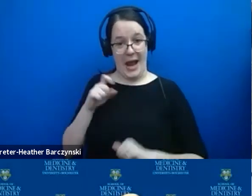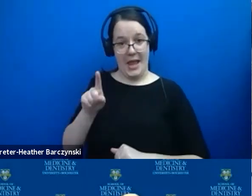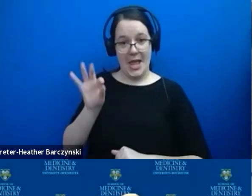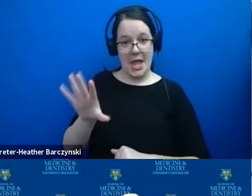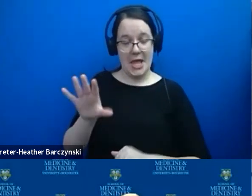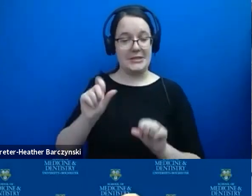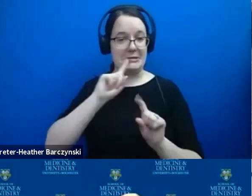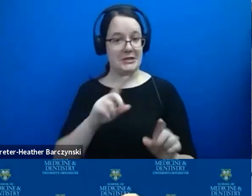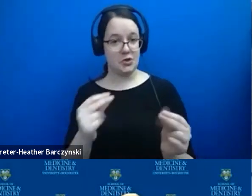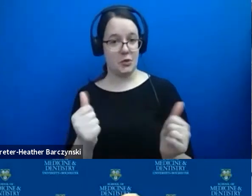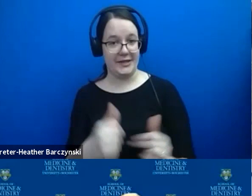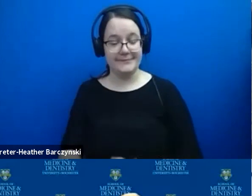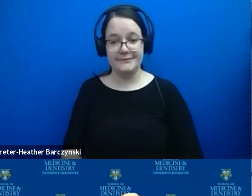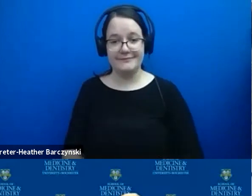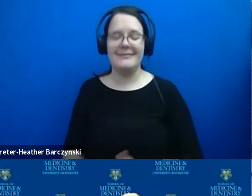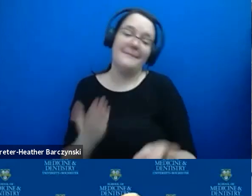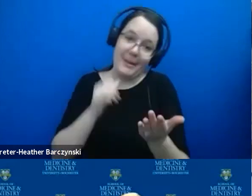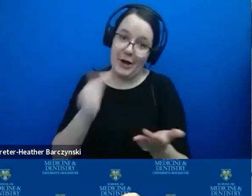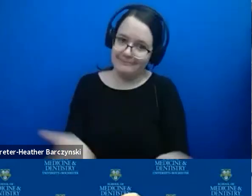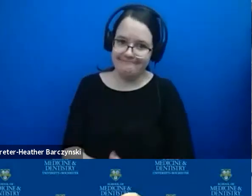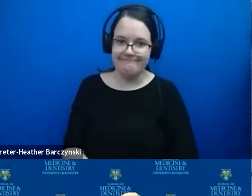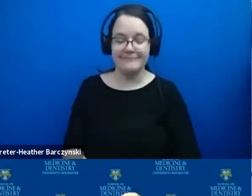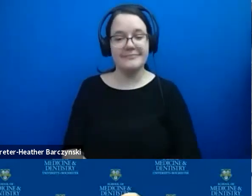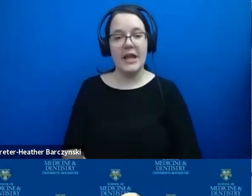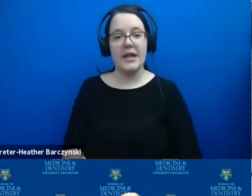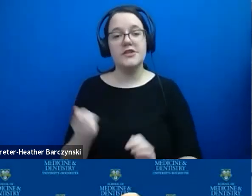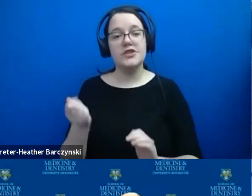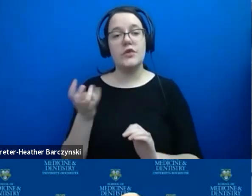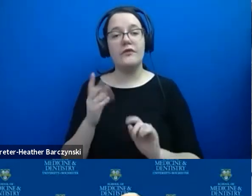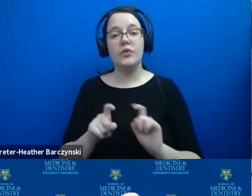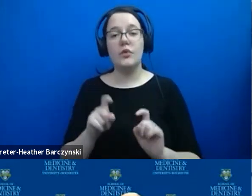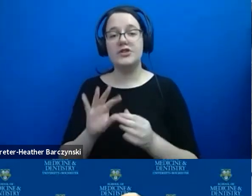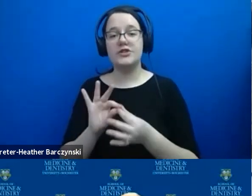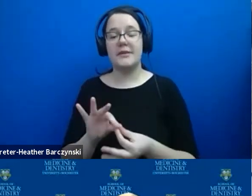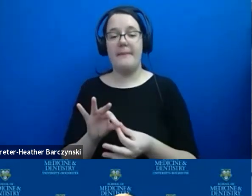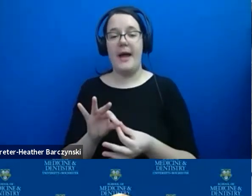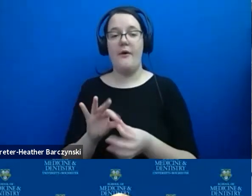um but maybe not it's a couple of questions about people who have um prior history of